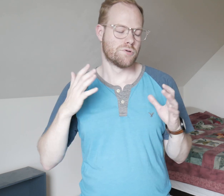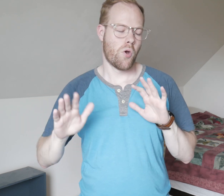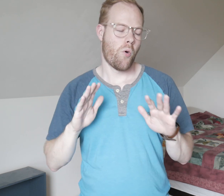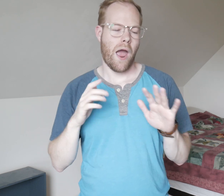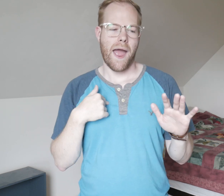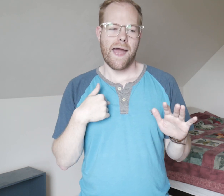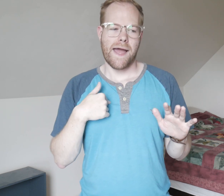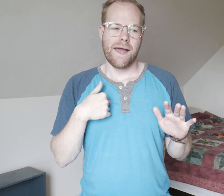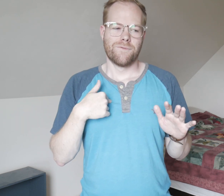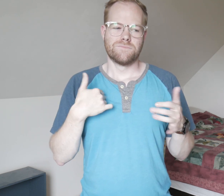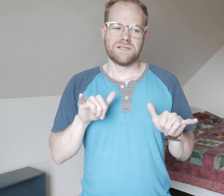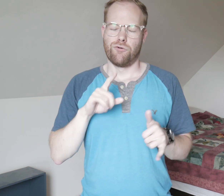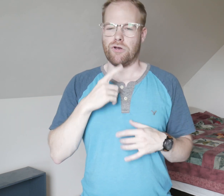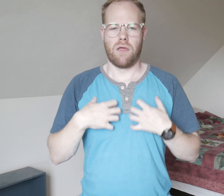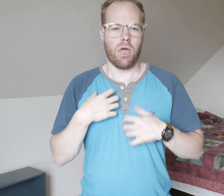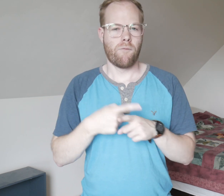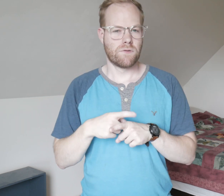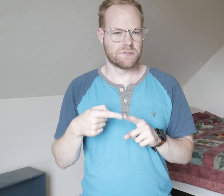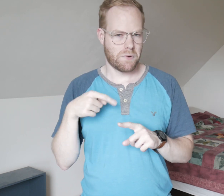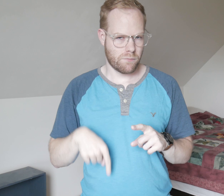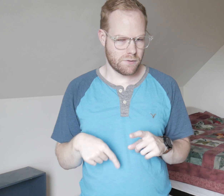I’m still really conflicted about this.